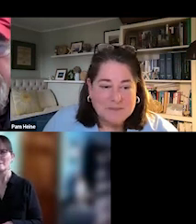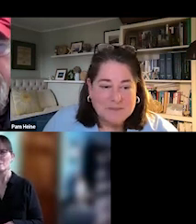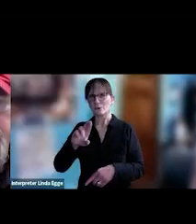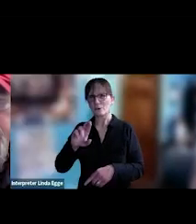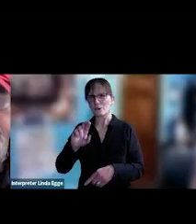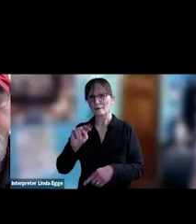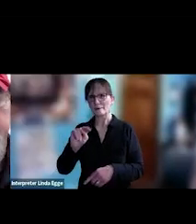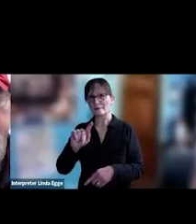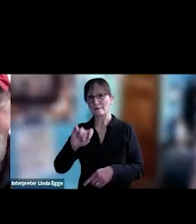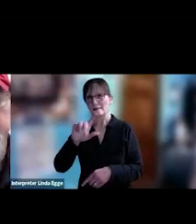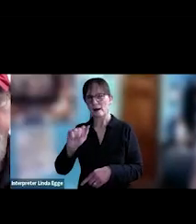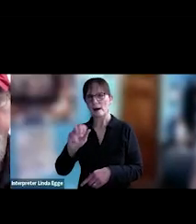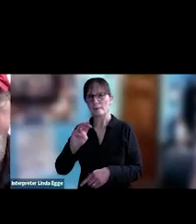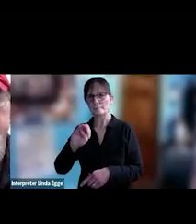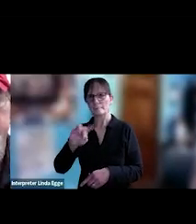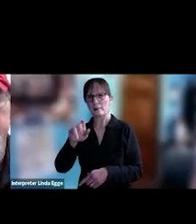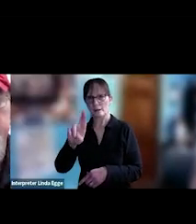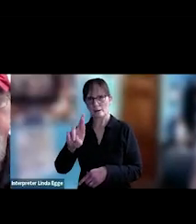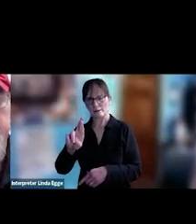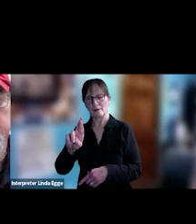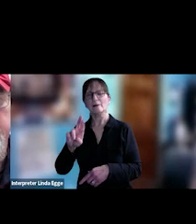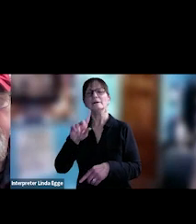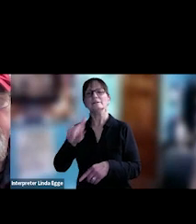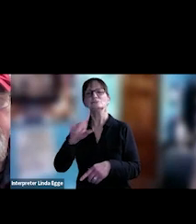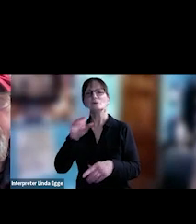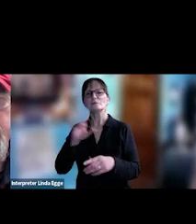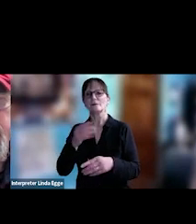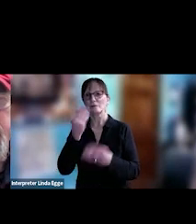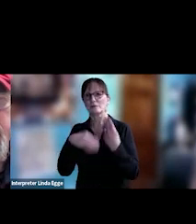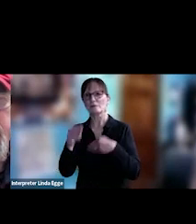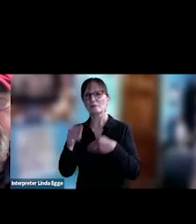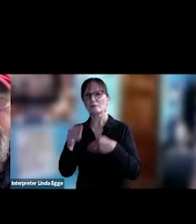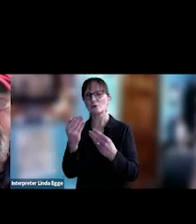and I am with the Freestore Foodbank here in Cincinnati, Ohio.